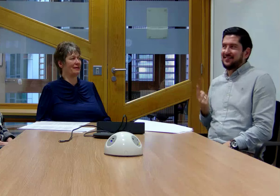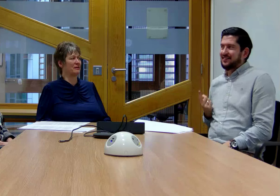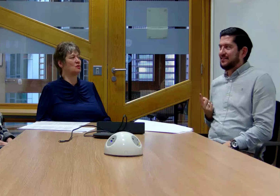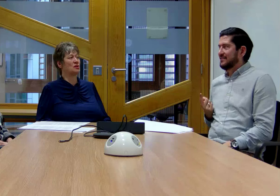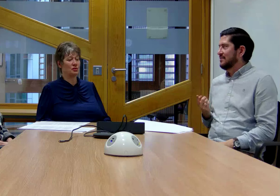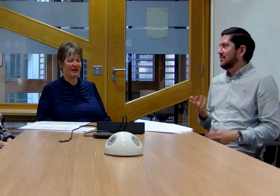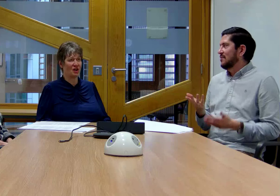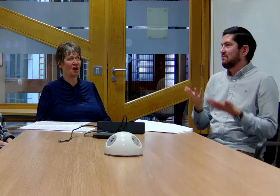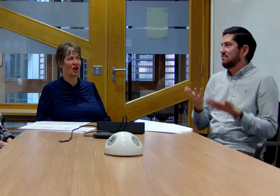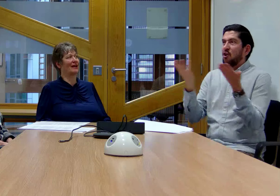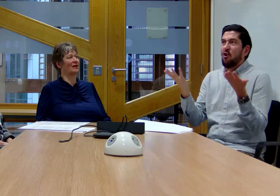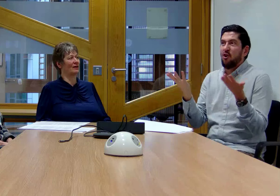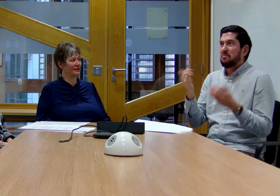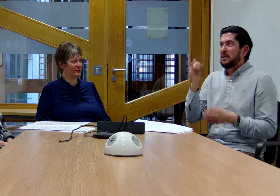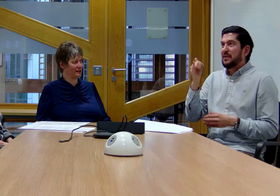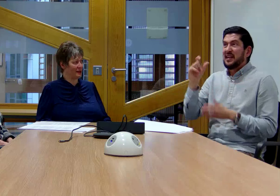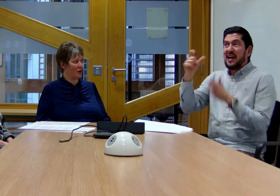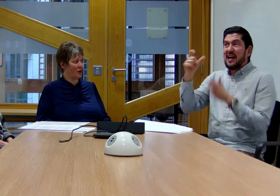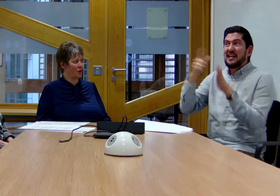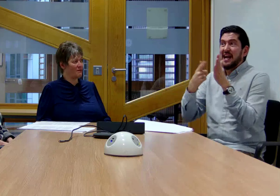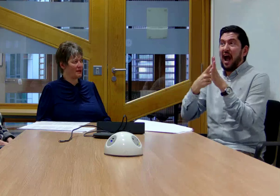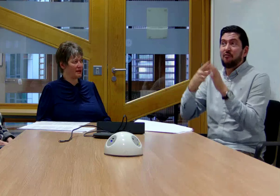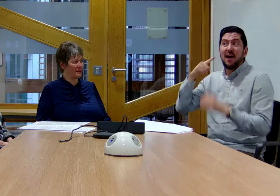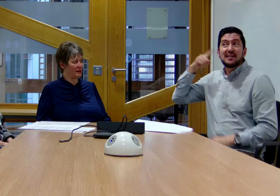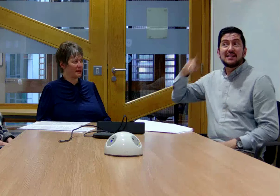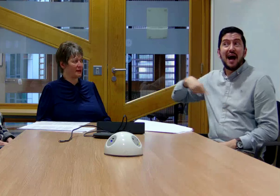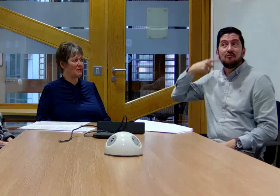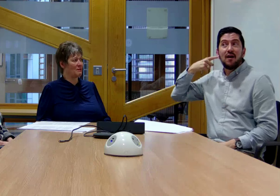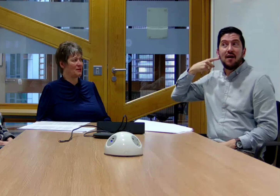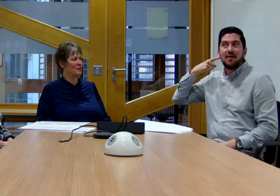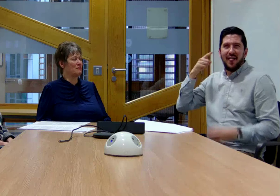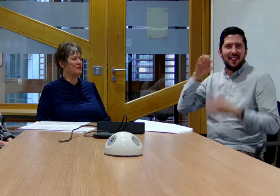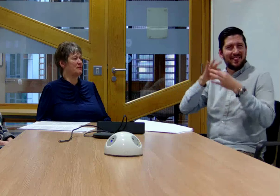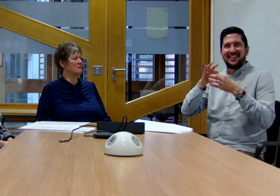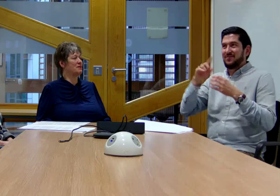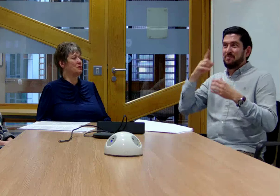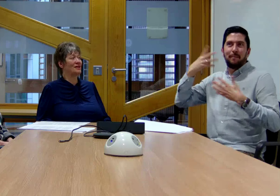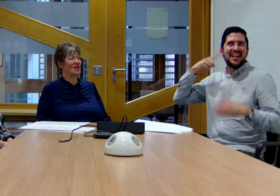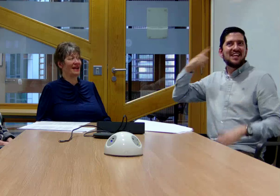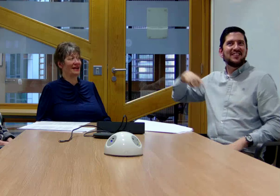And so say they had curly hair and their name was Helen, and she'd have curly hair. Or maybe